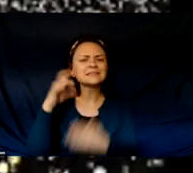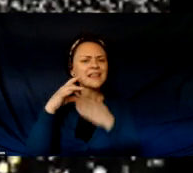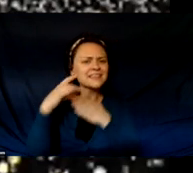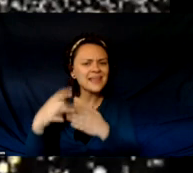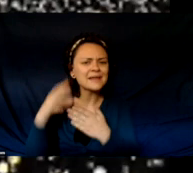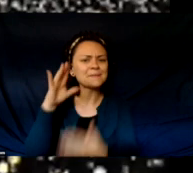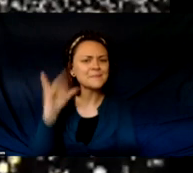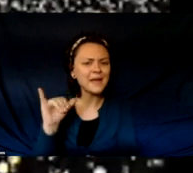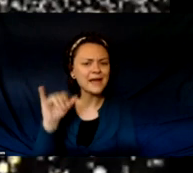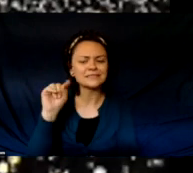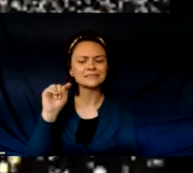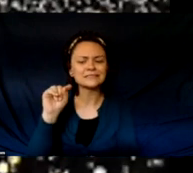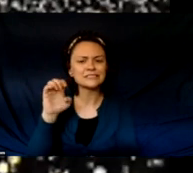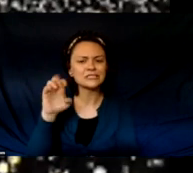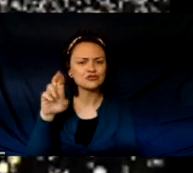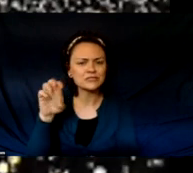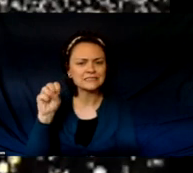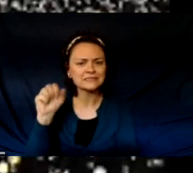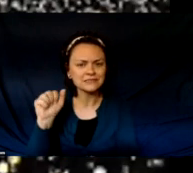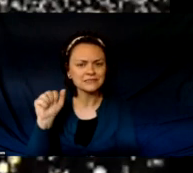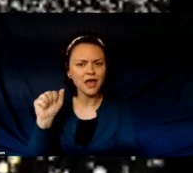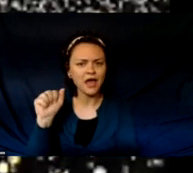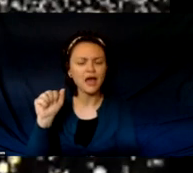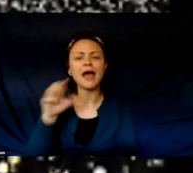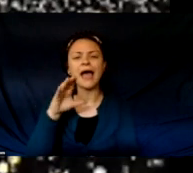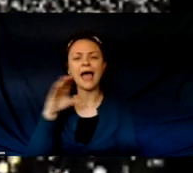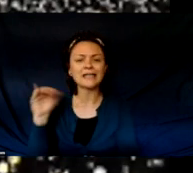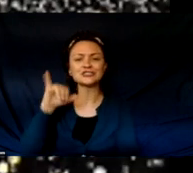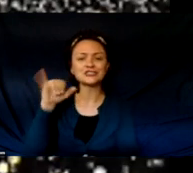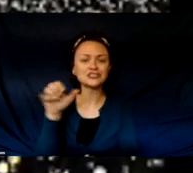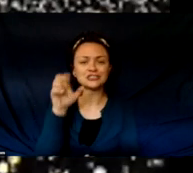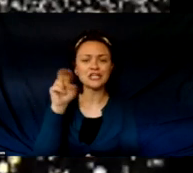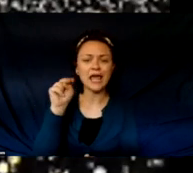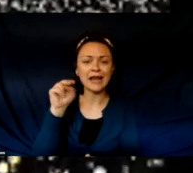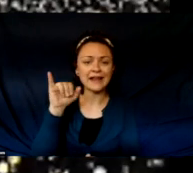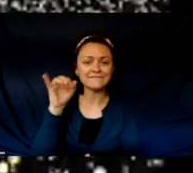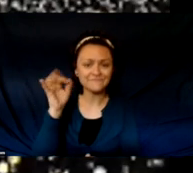Nguyen. Jennifer, you, and I knew your guys background,